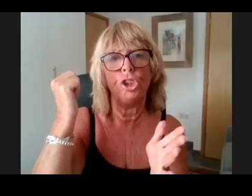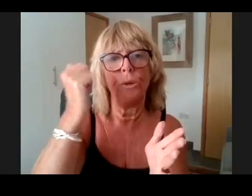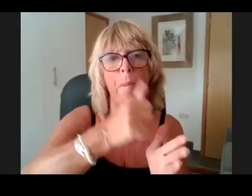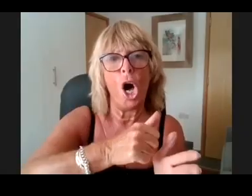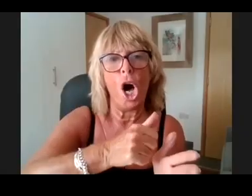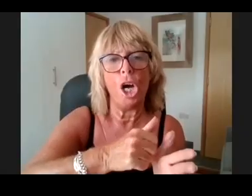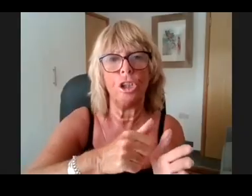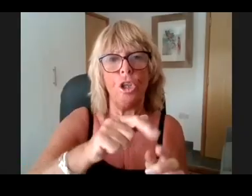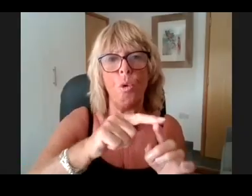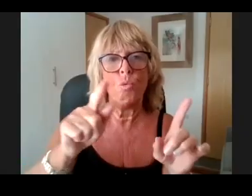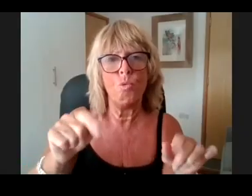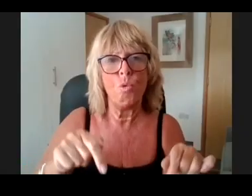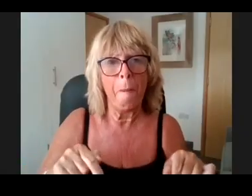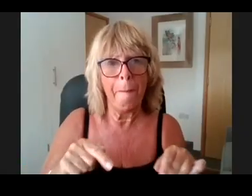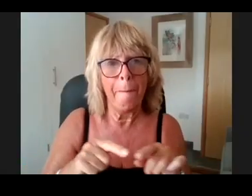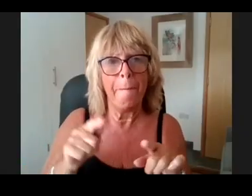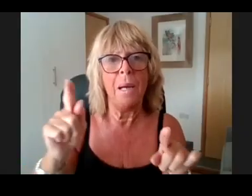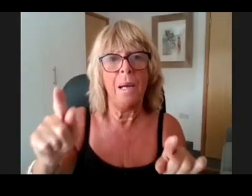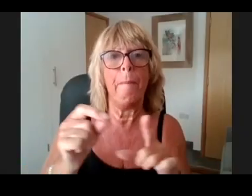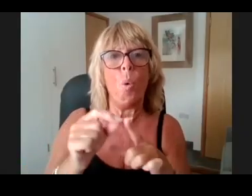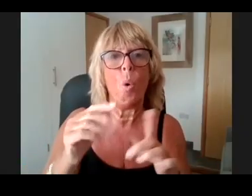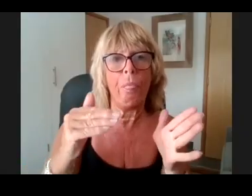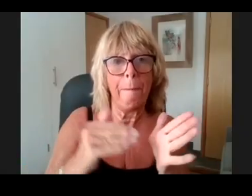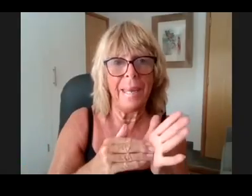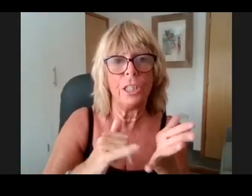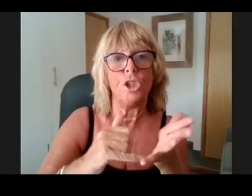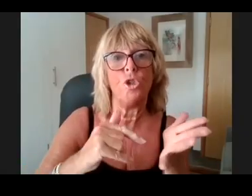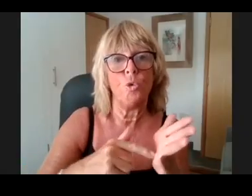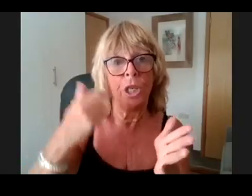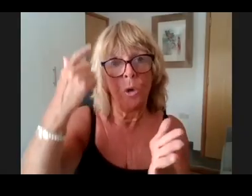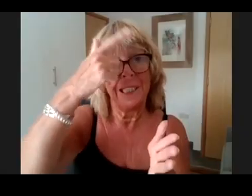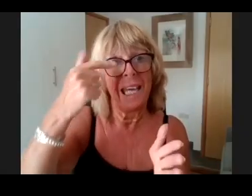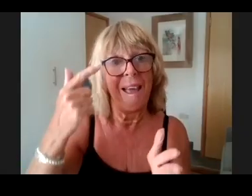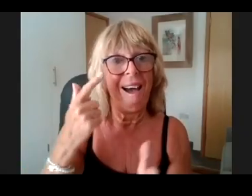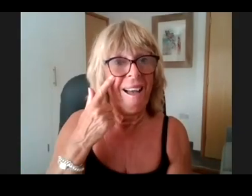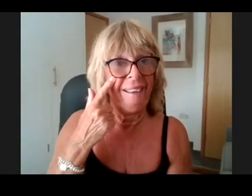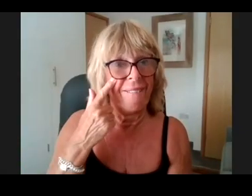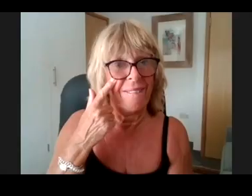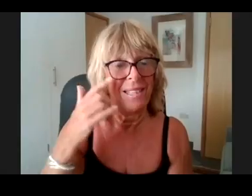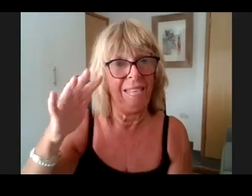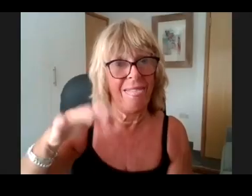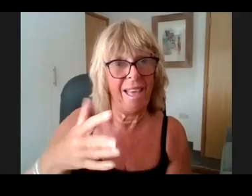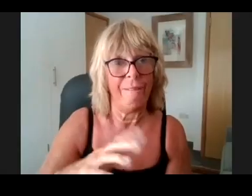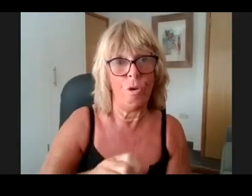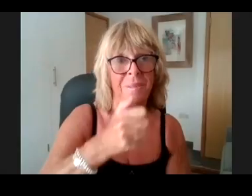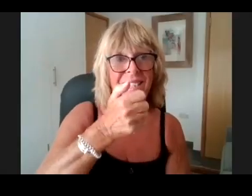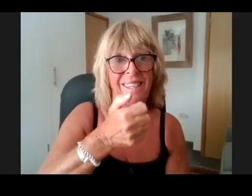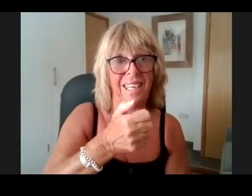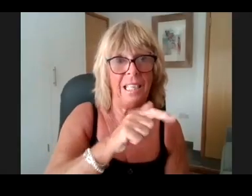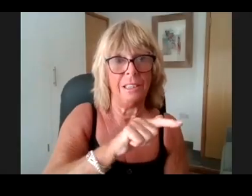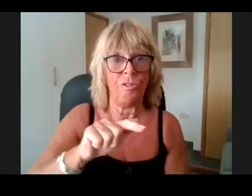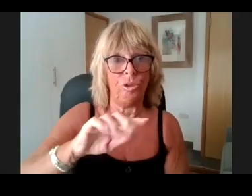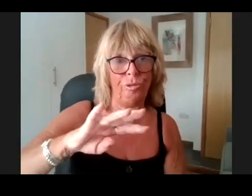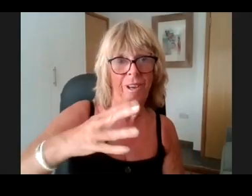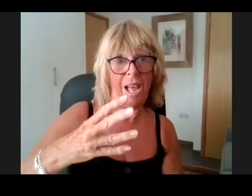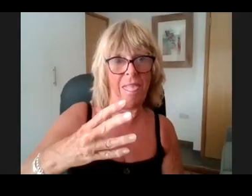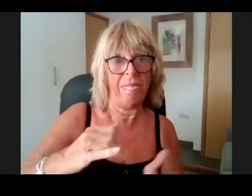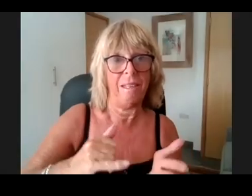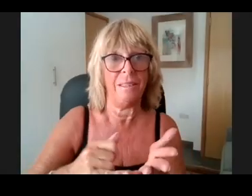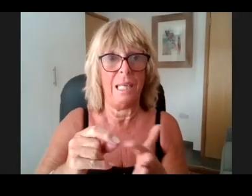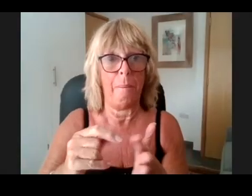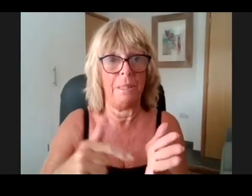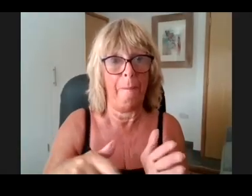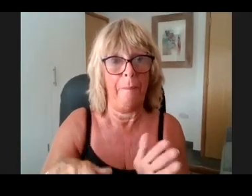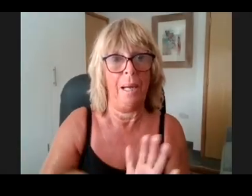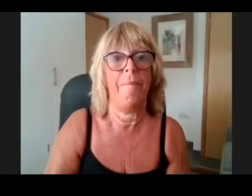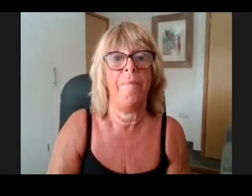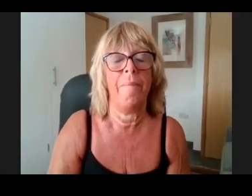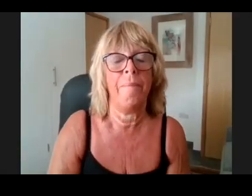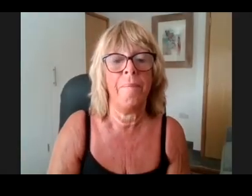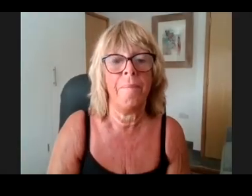Studios St Ives and that's from the 6th to the 9th of September